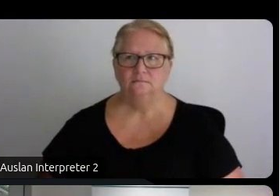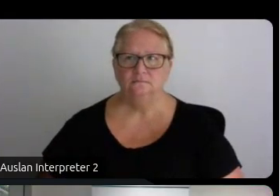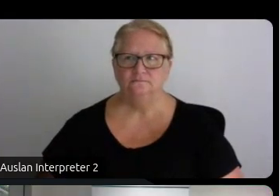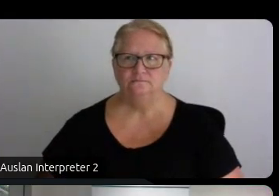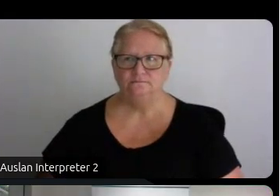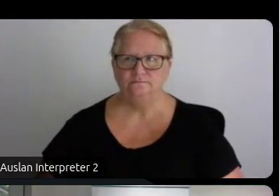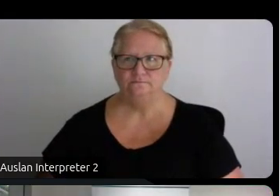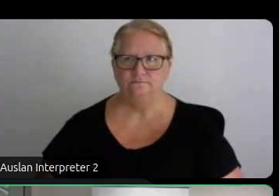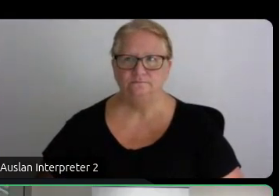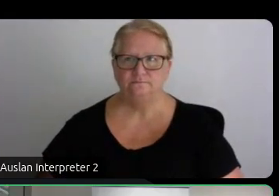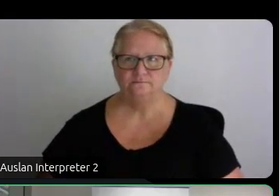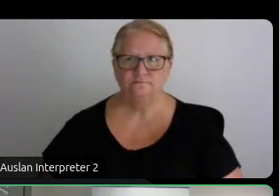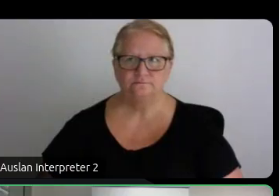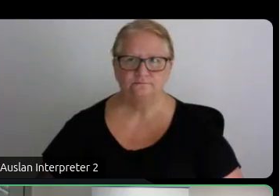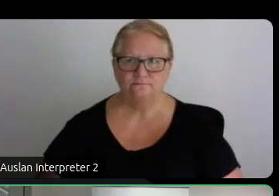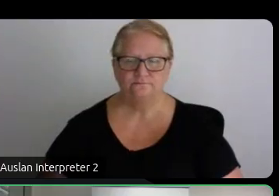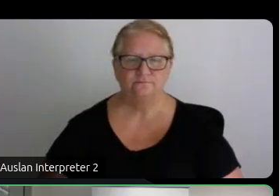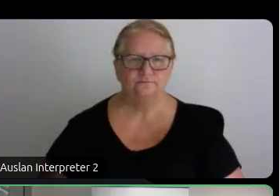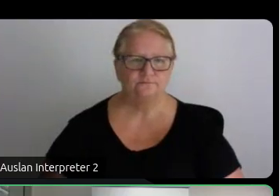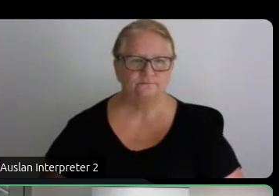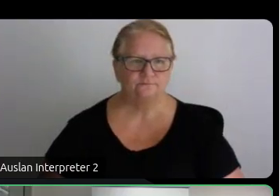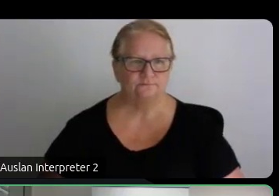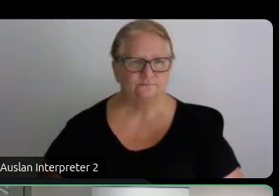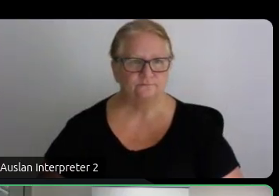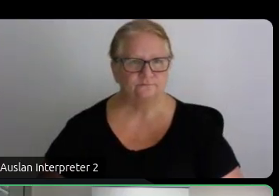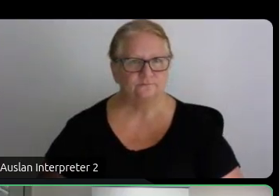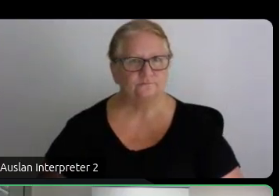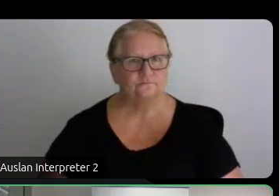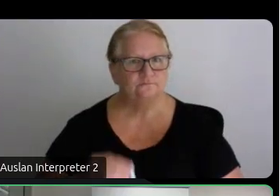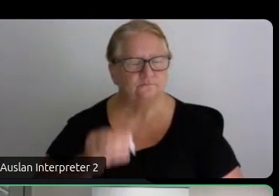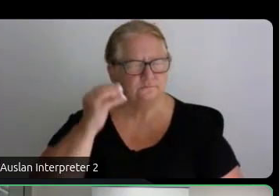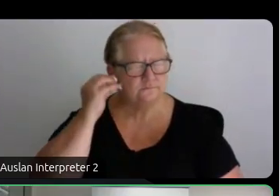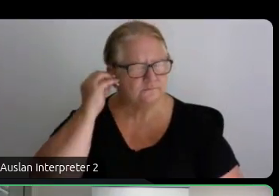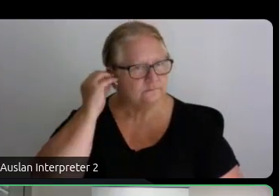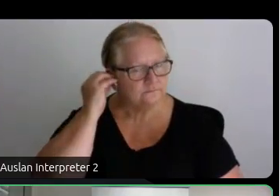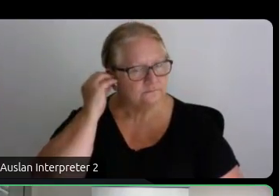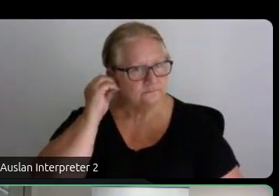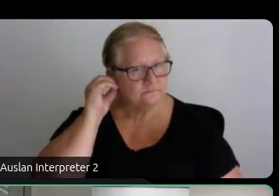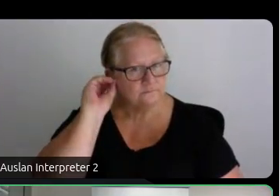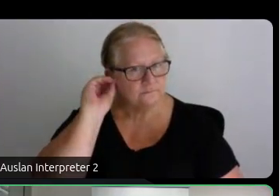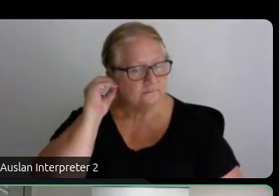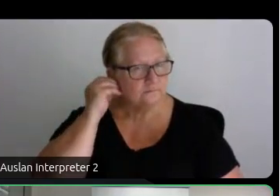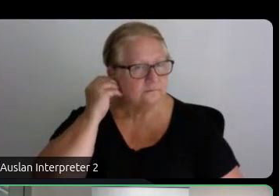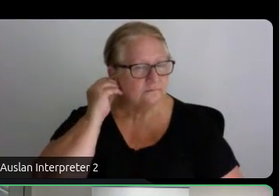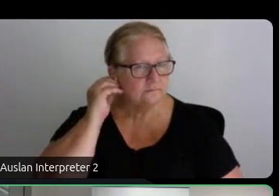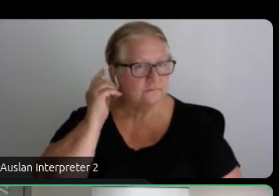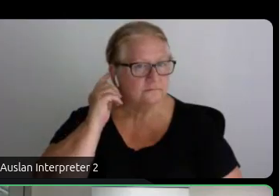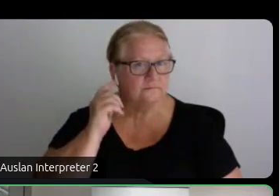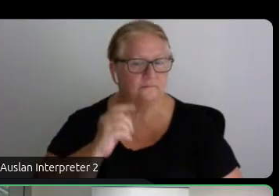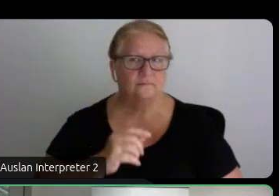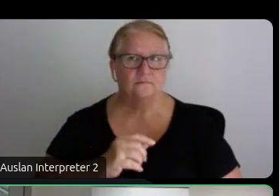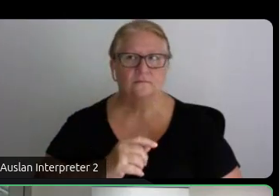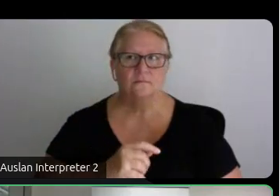Um in terms of early intervention requirements, um I will say that the majority of adults